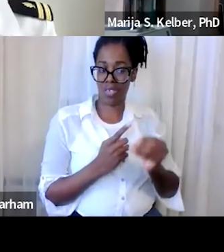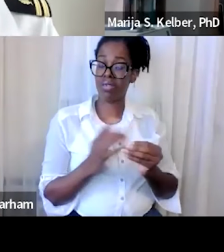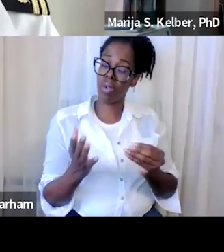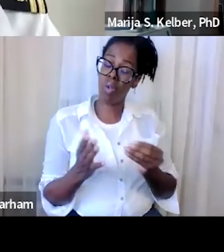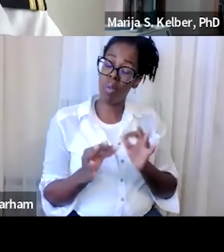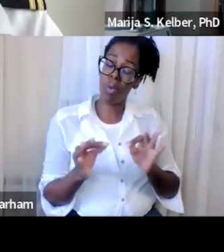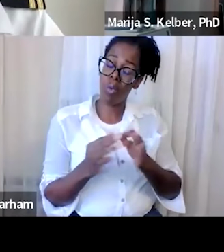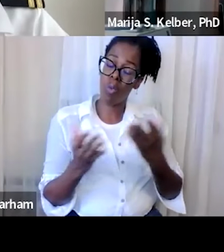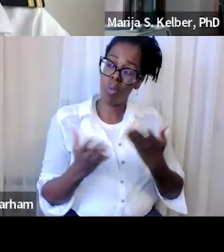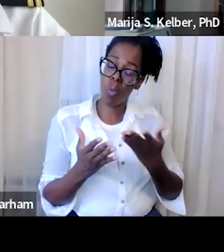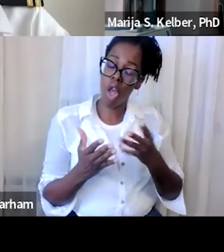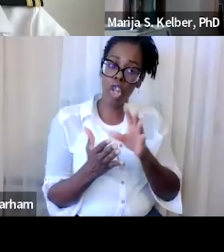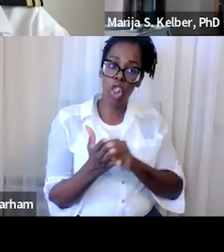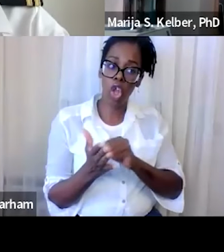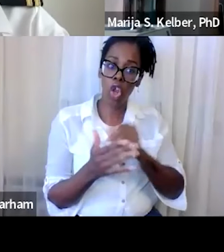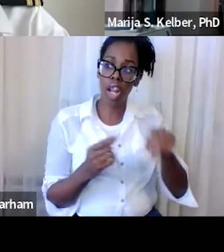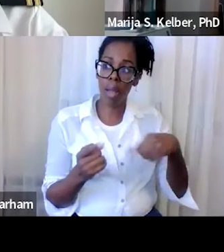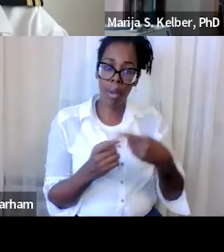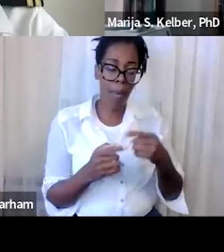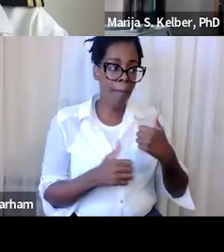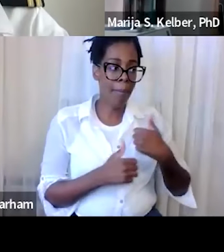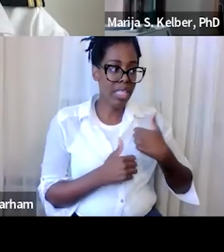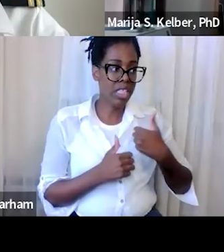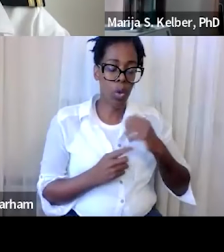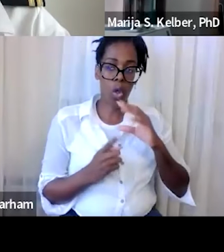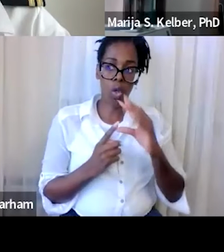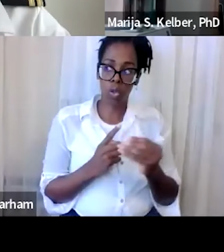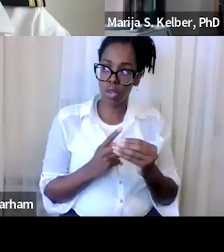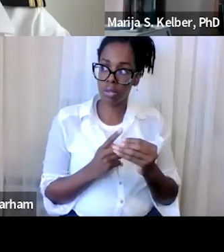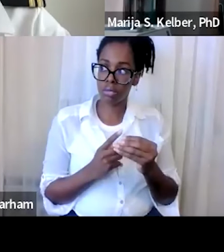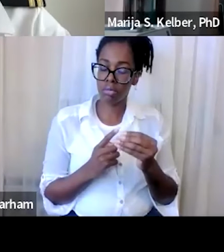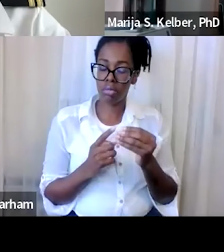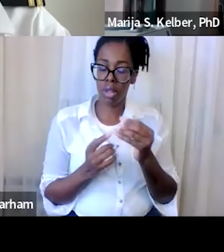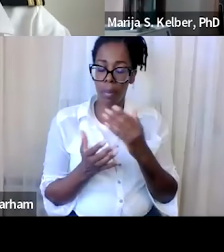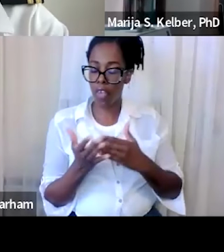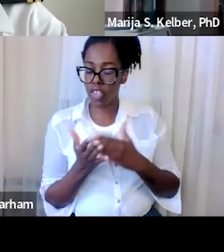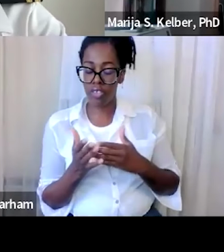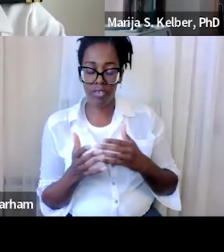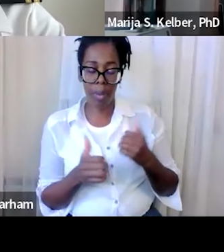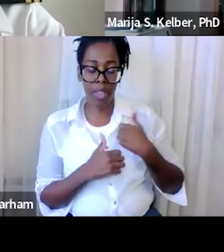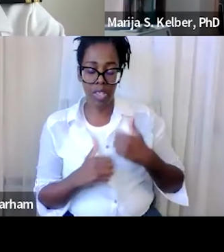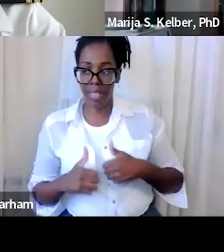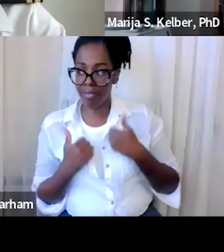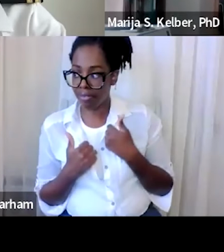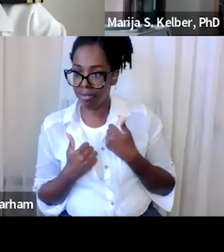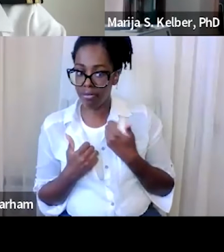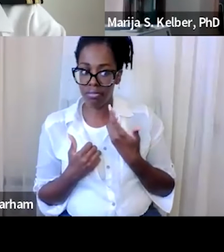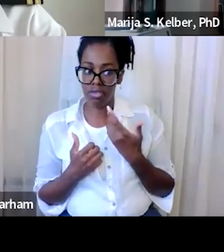What are some of the unique aspects? What are some of the unique challenges to military and veteran life that may exacerbate